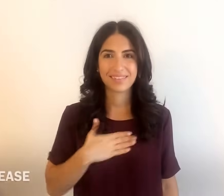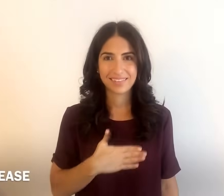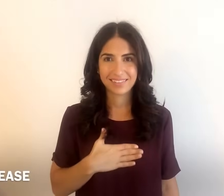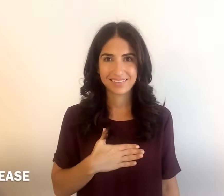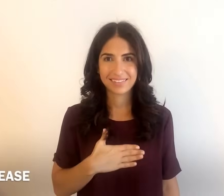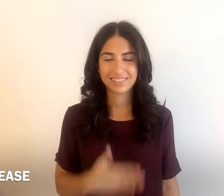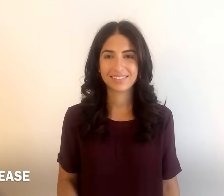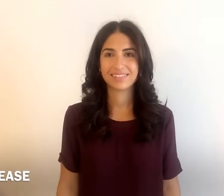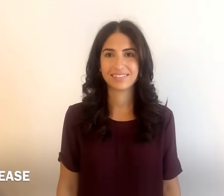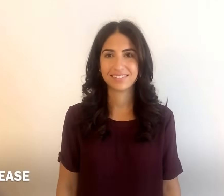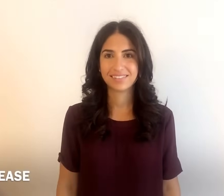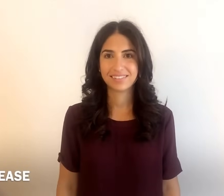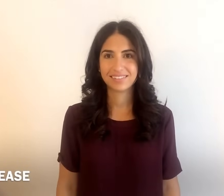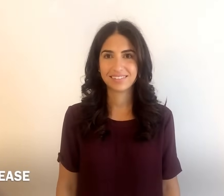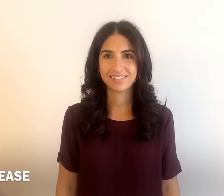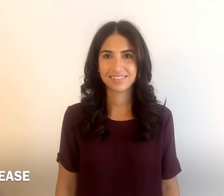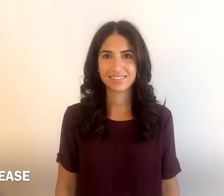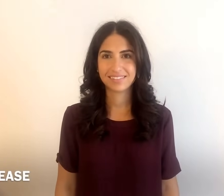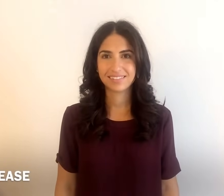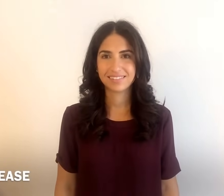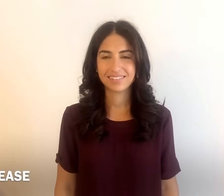please